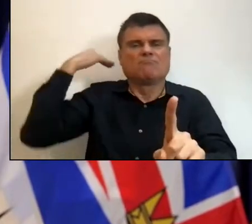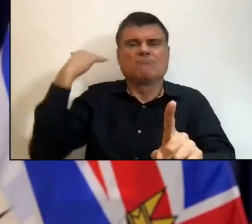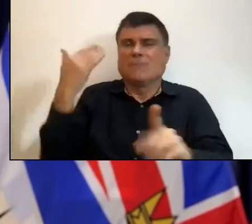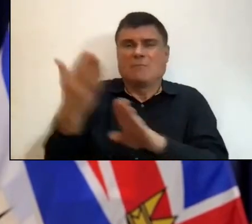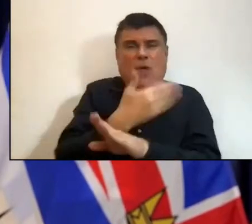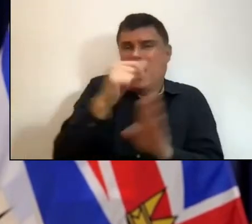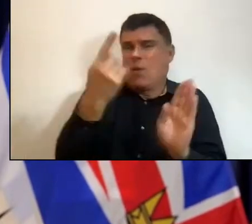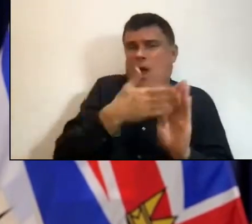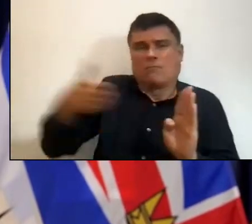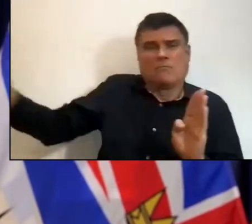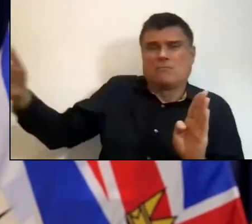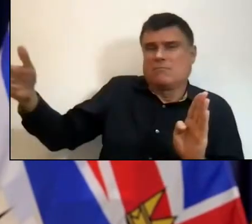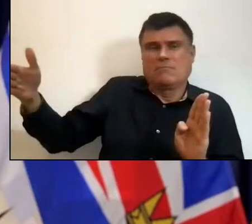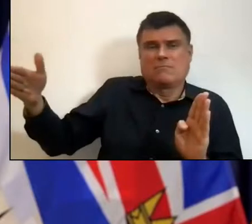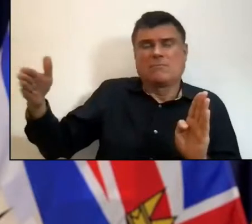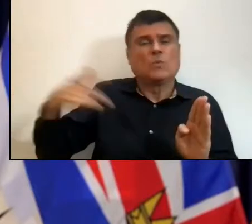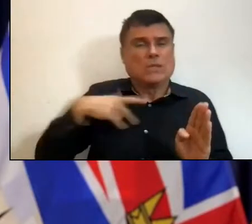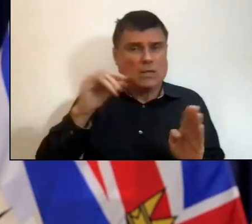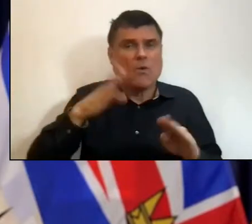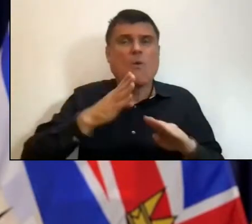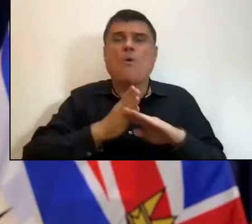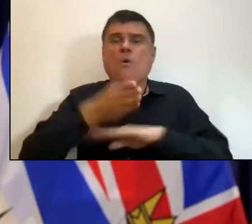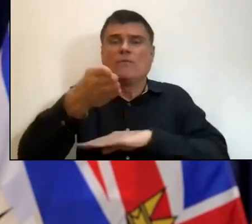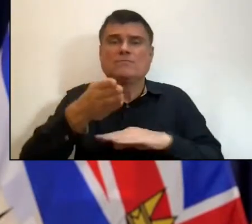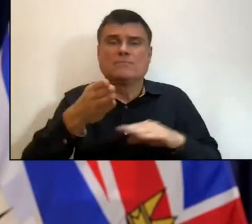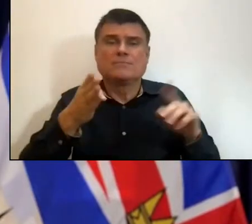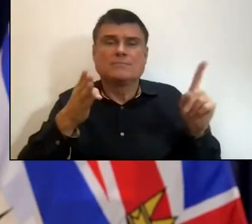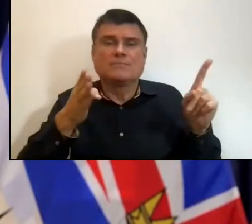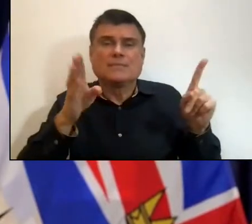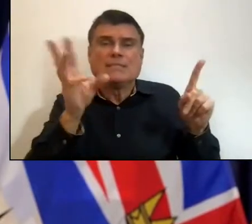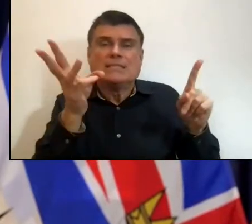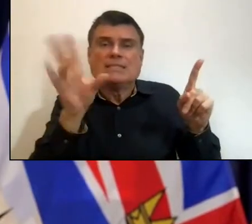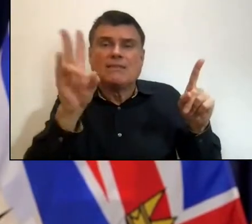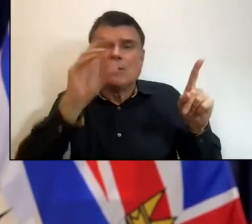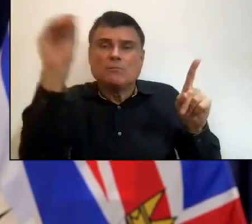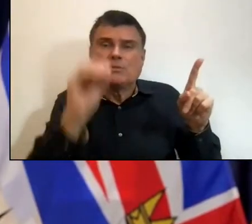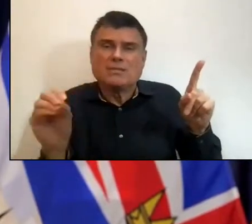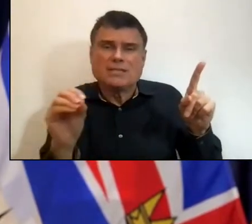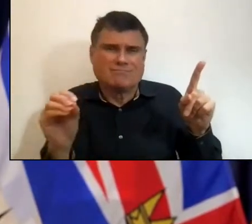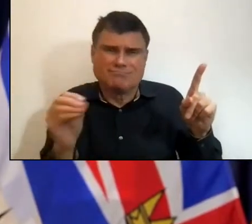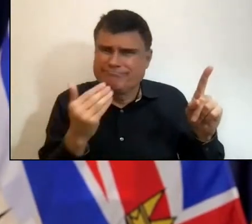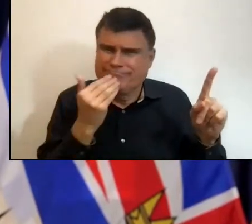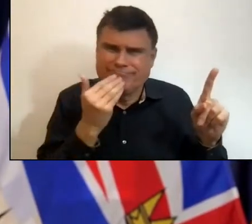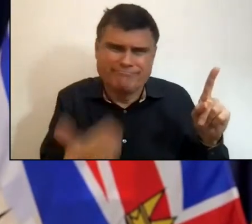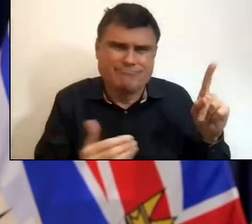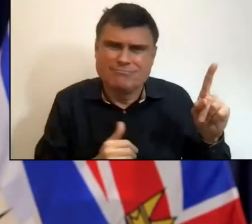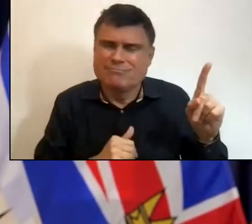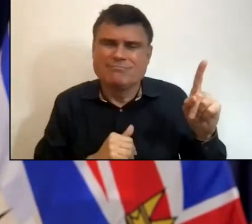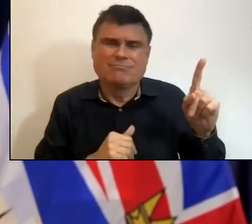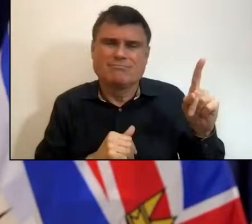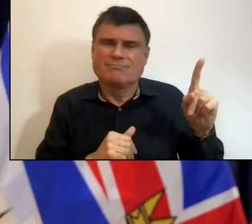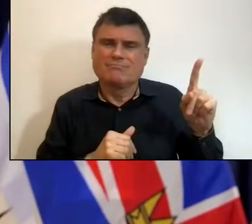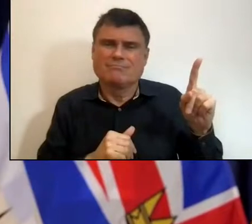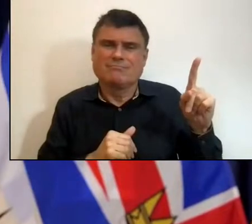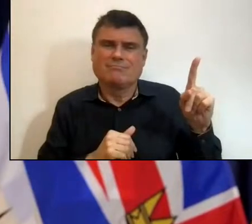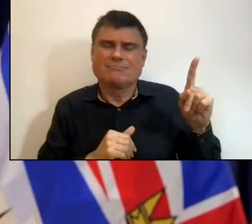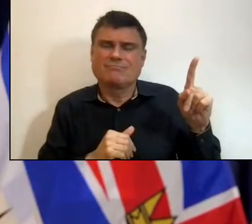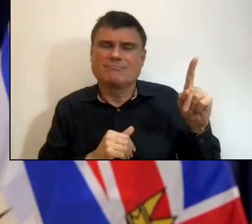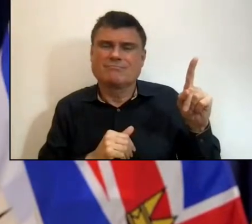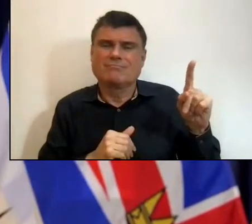only by the fact that I think 92% or 91% people or 70 have second doses now so they are the